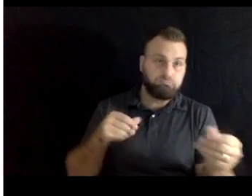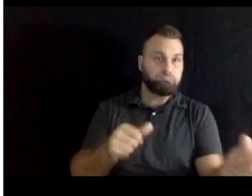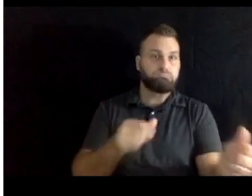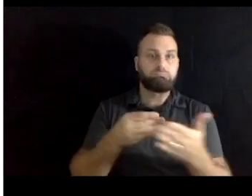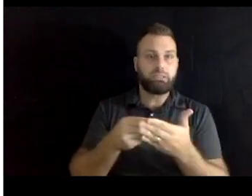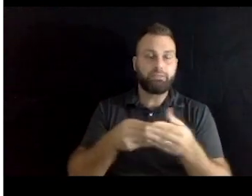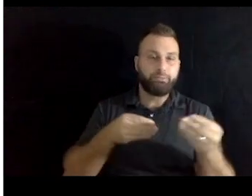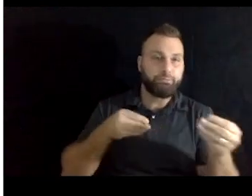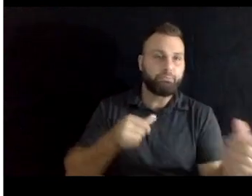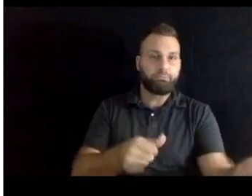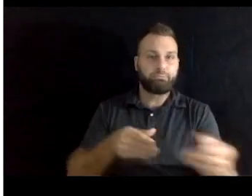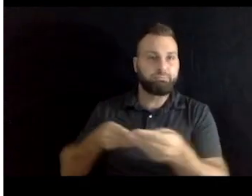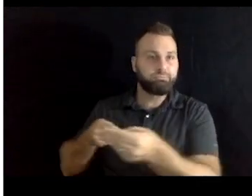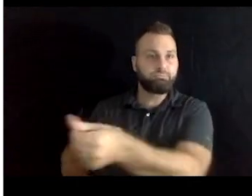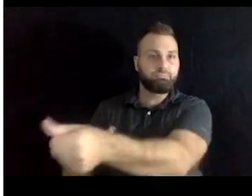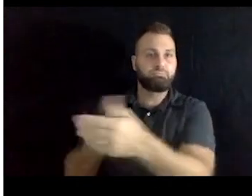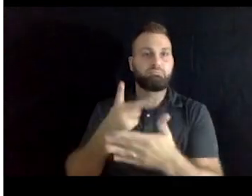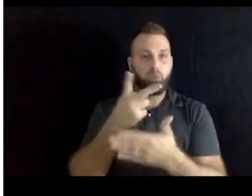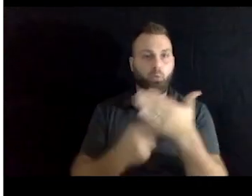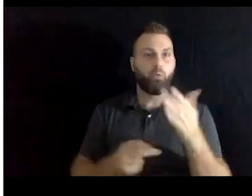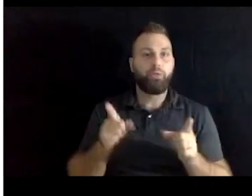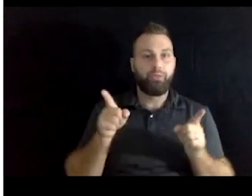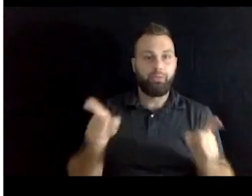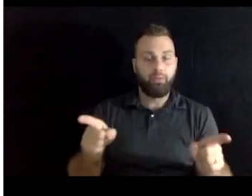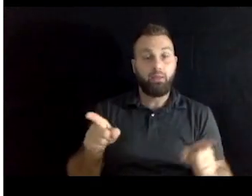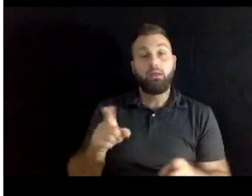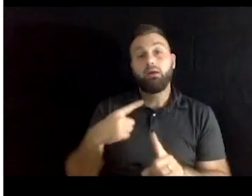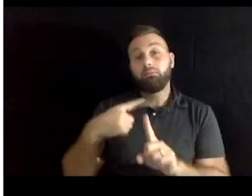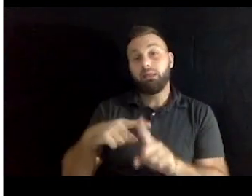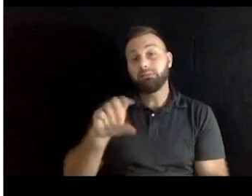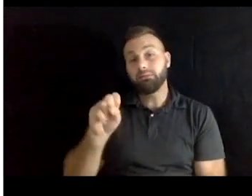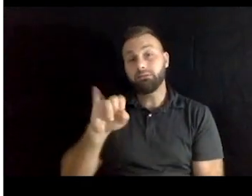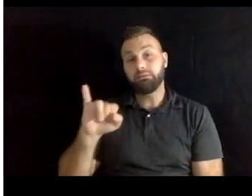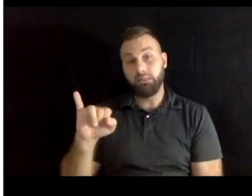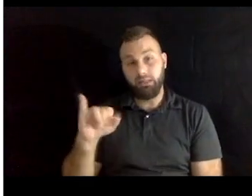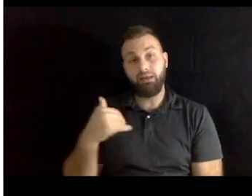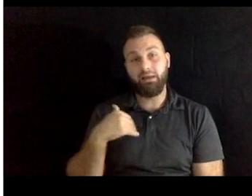allocation of resources. And then for SSI, of course, there's also the Medicaid costs,